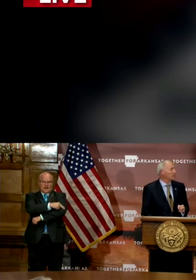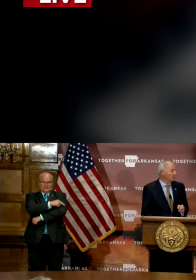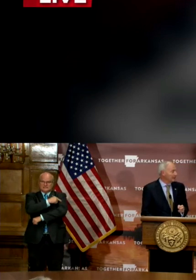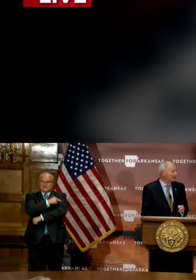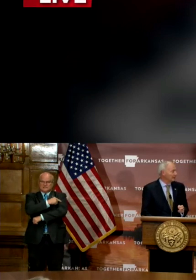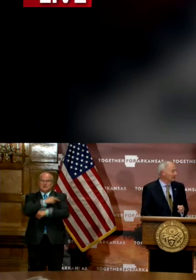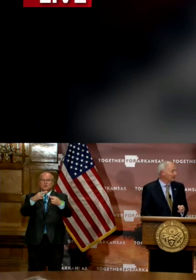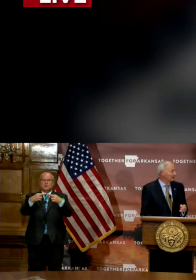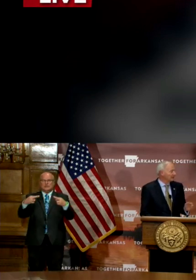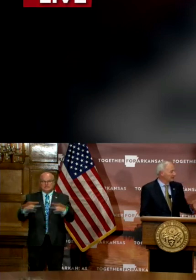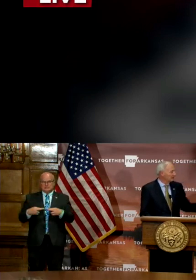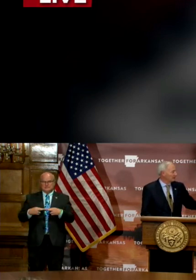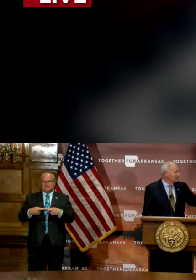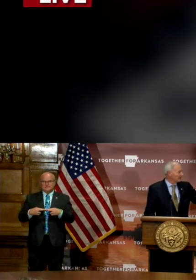PERCENT OF THE METRICS.